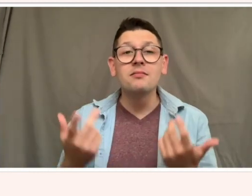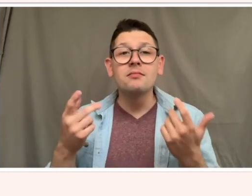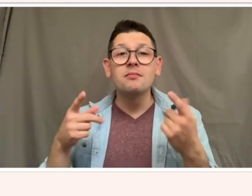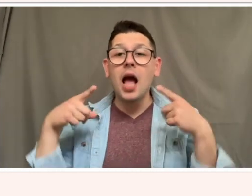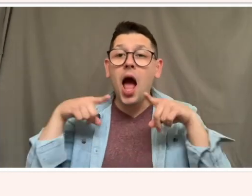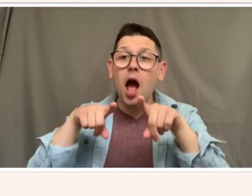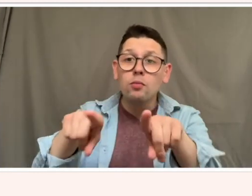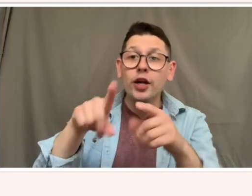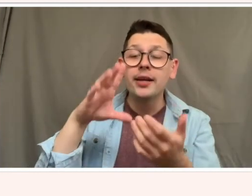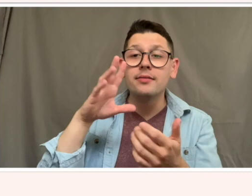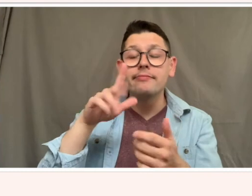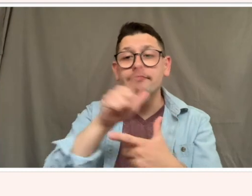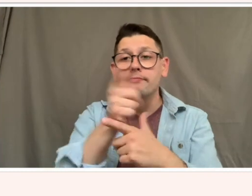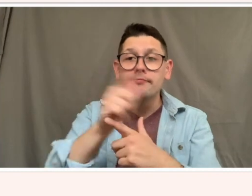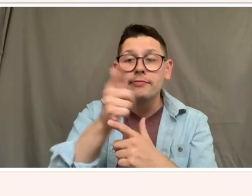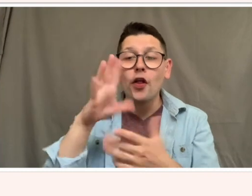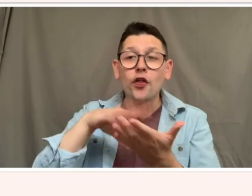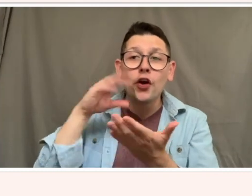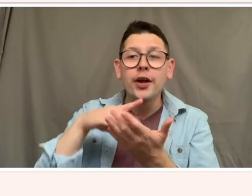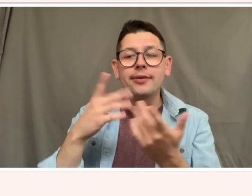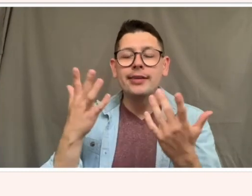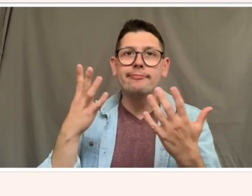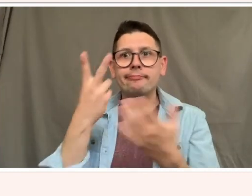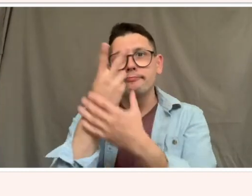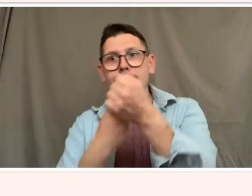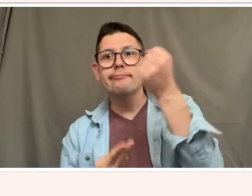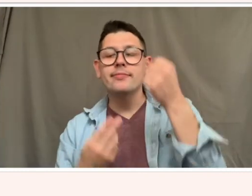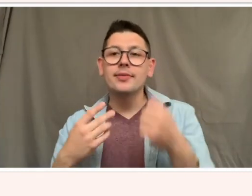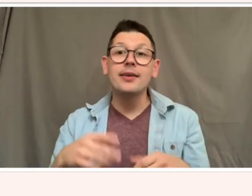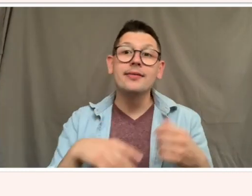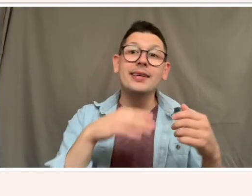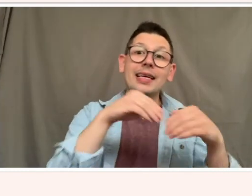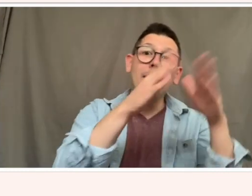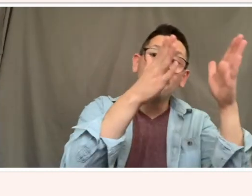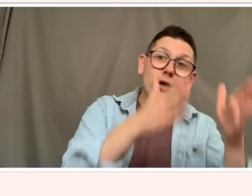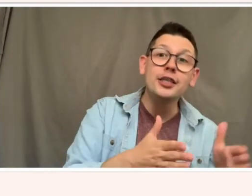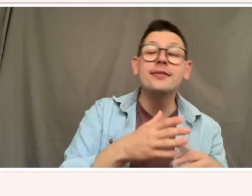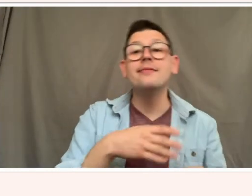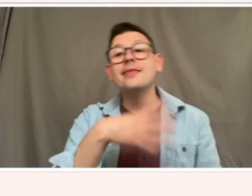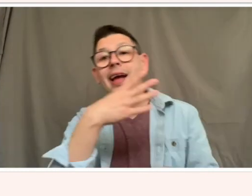Finally, let's consider home visits or hybrid learning where we have